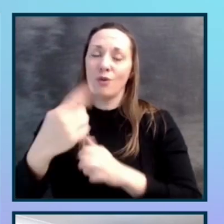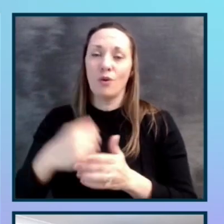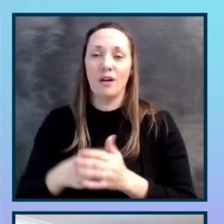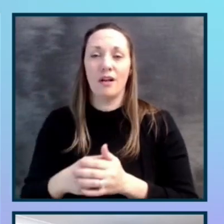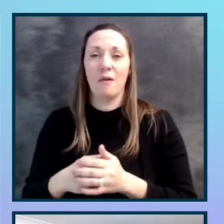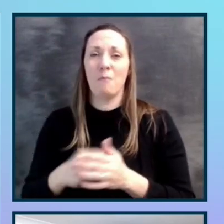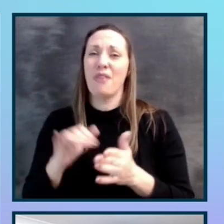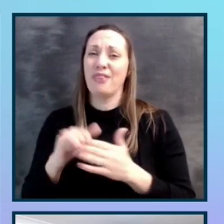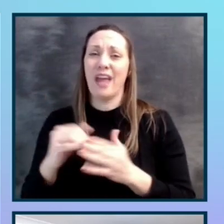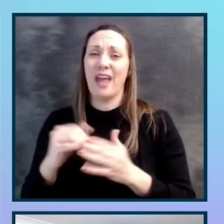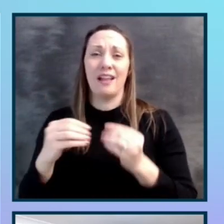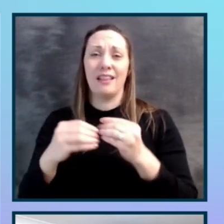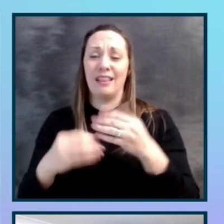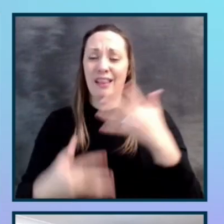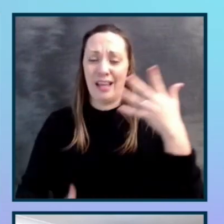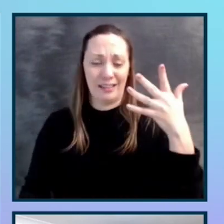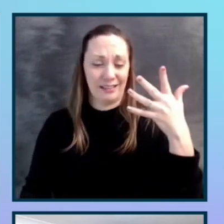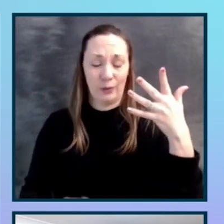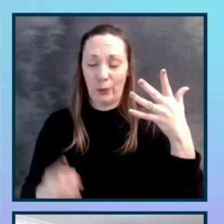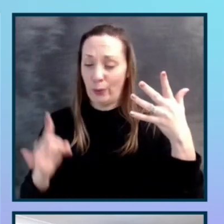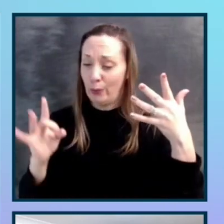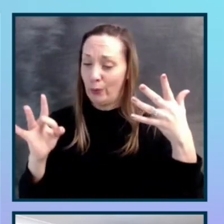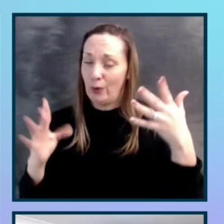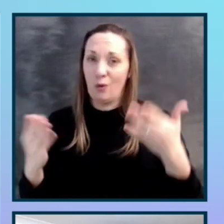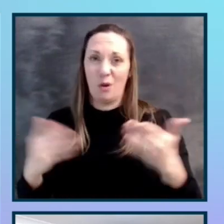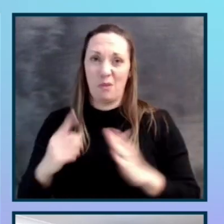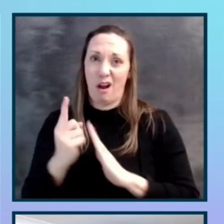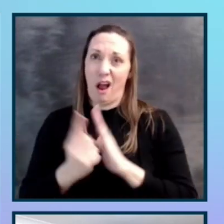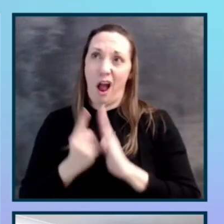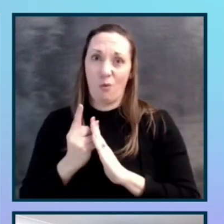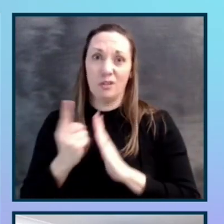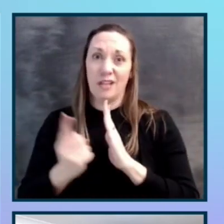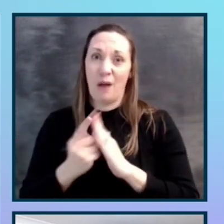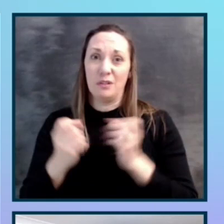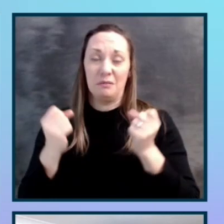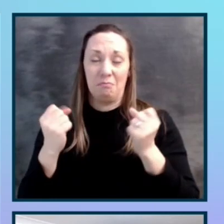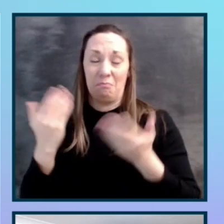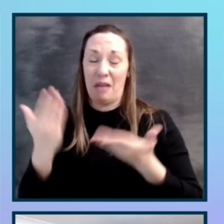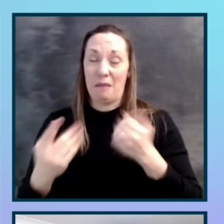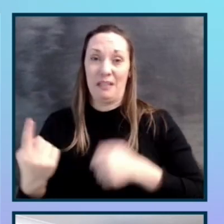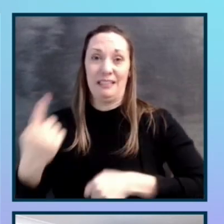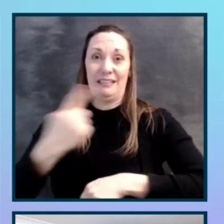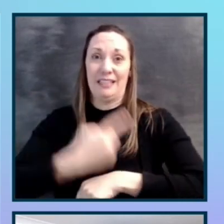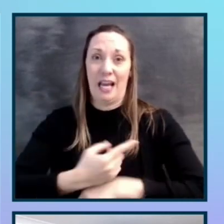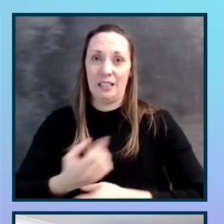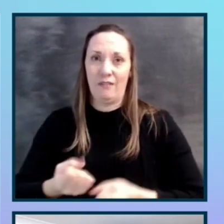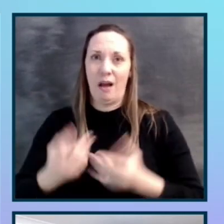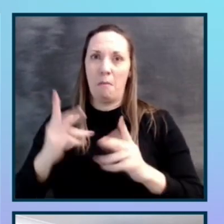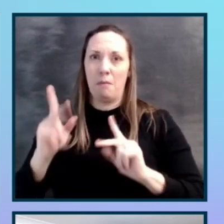to give we would be here for hours if not days. But I realized after a while of playing that, you know,